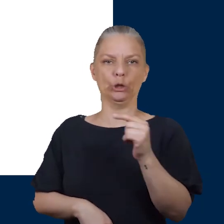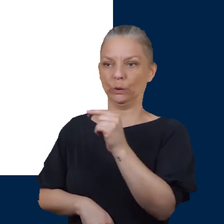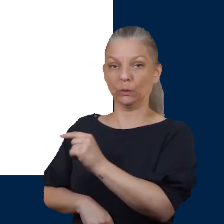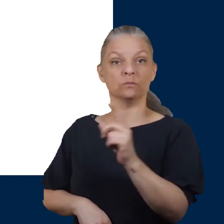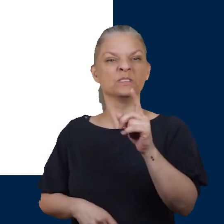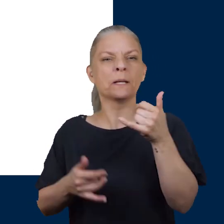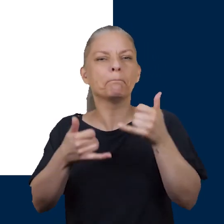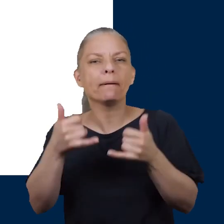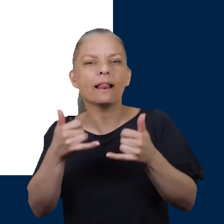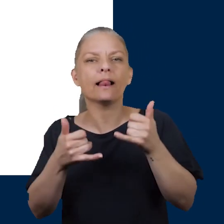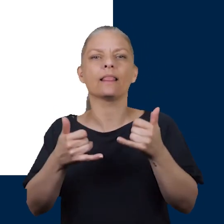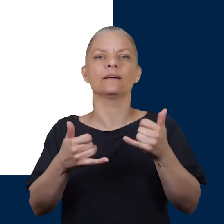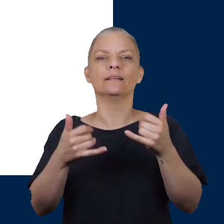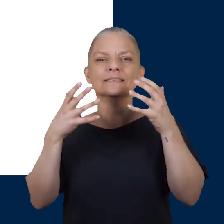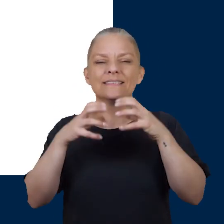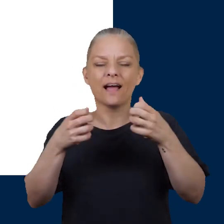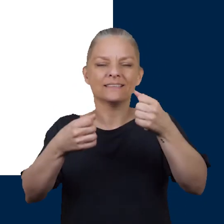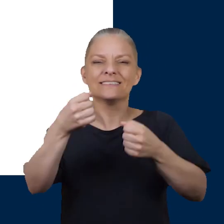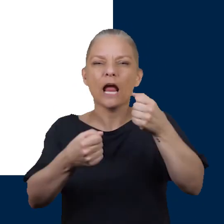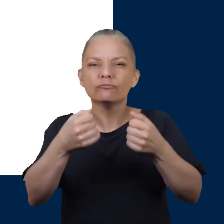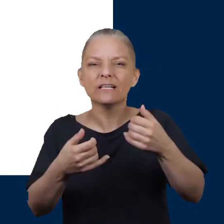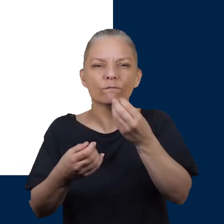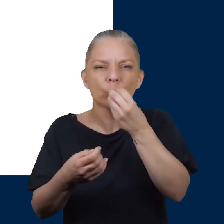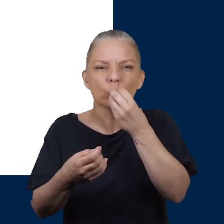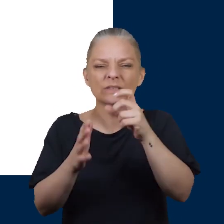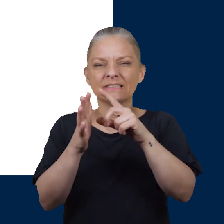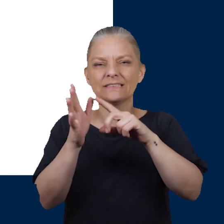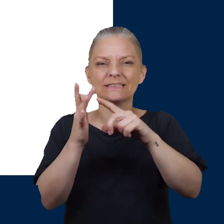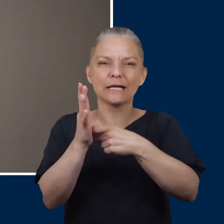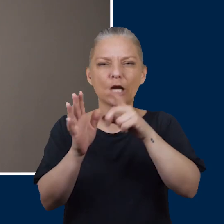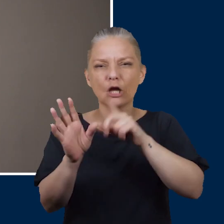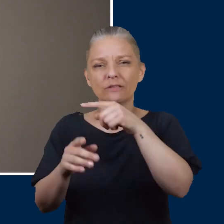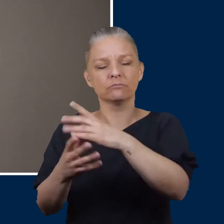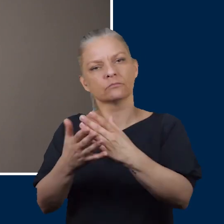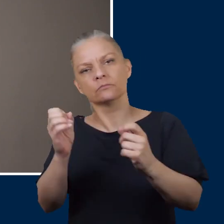These are essential as they provide us with calcium for strong bones and teeth ideally